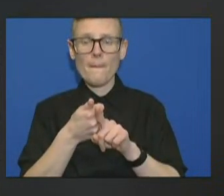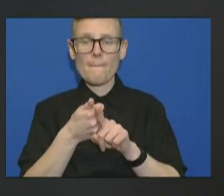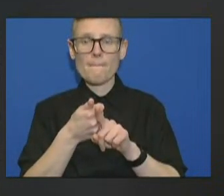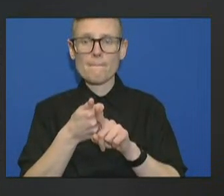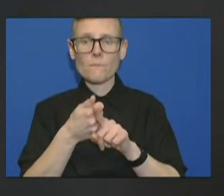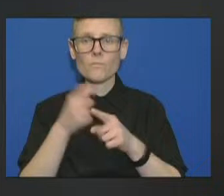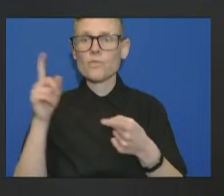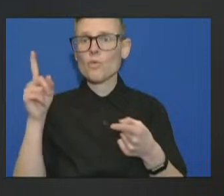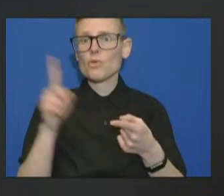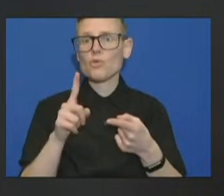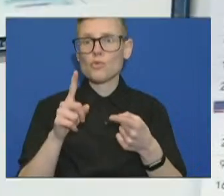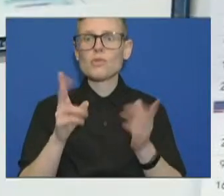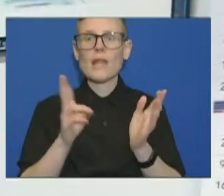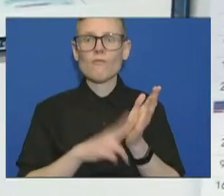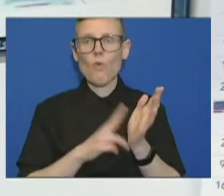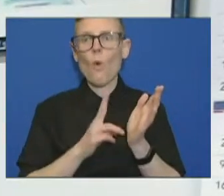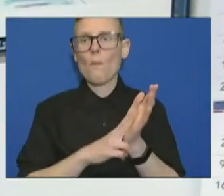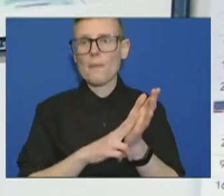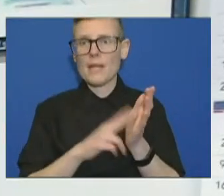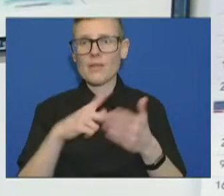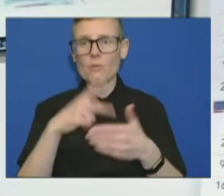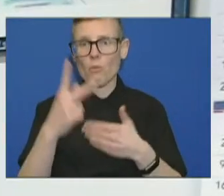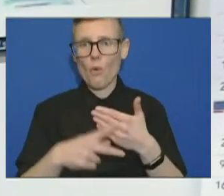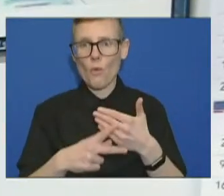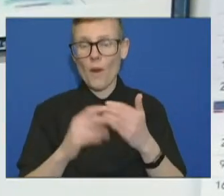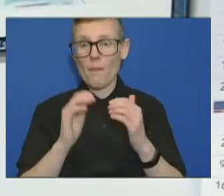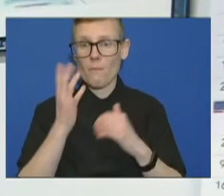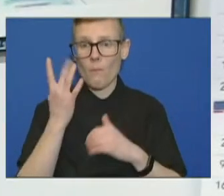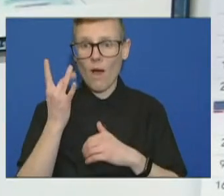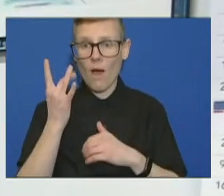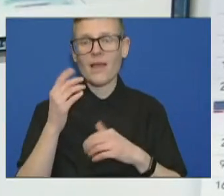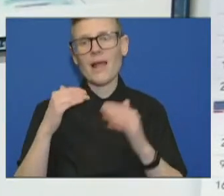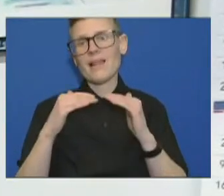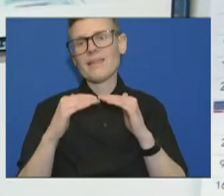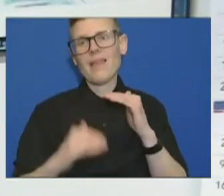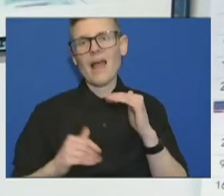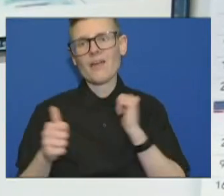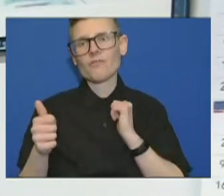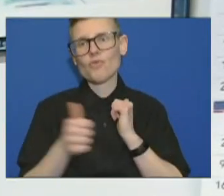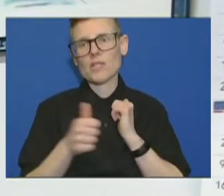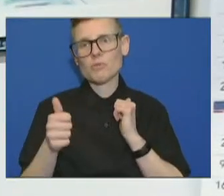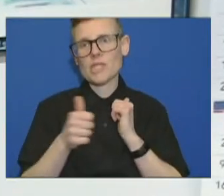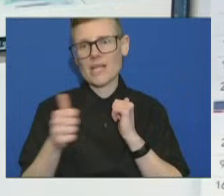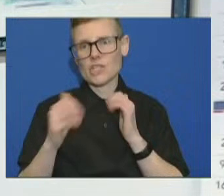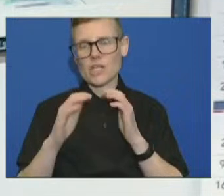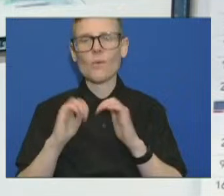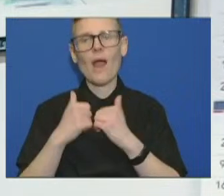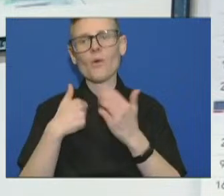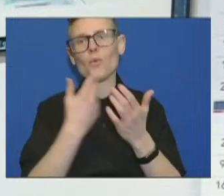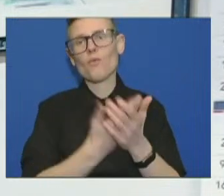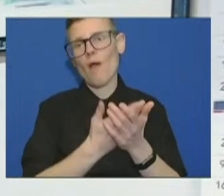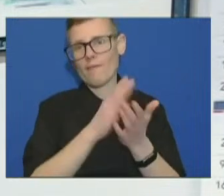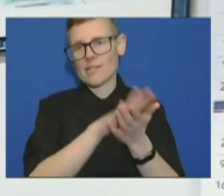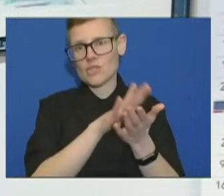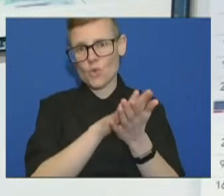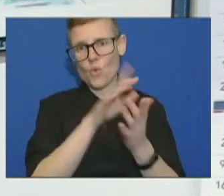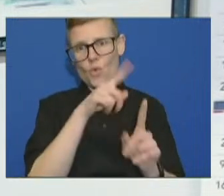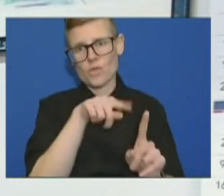the program is the reduced enrollment in the program. In a